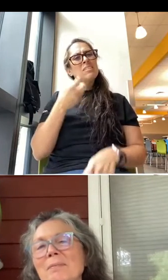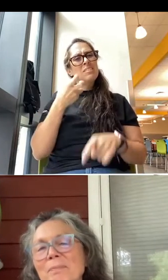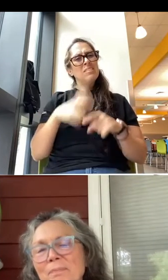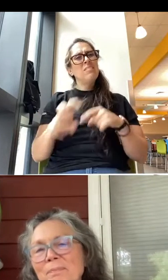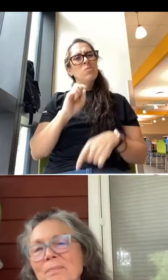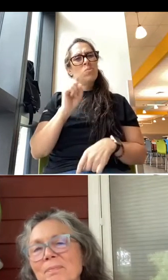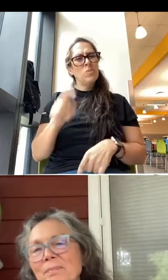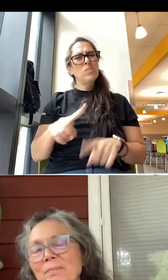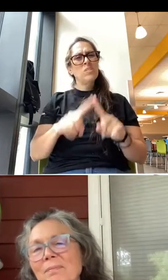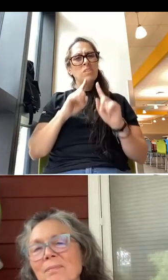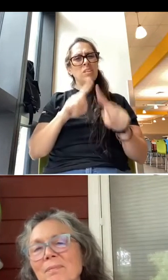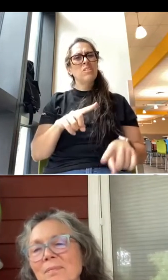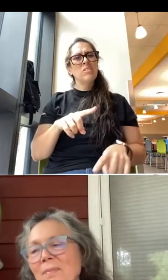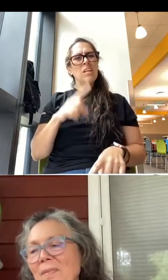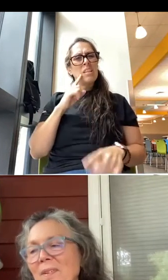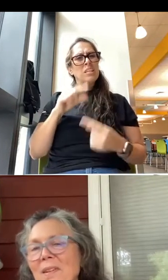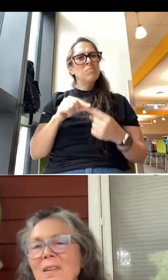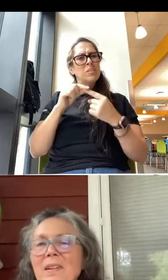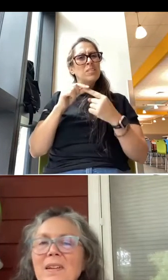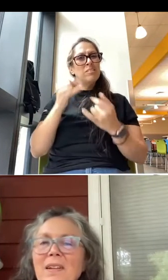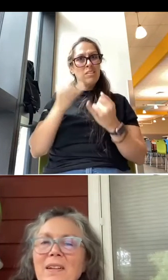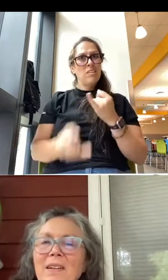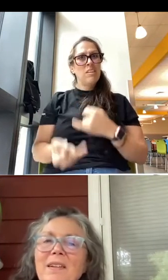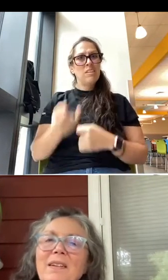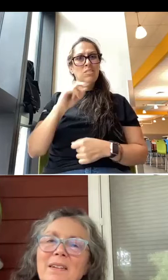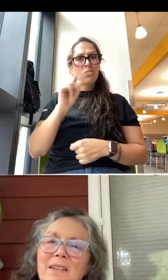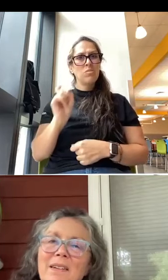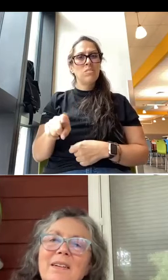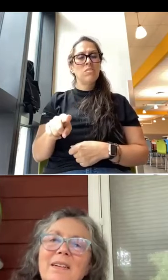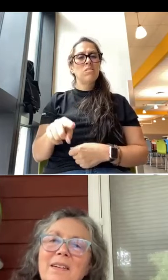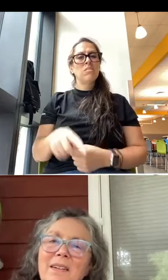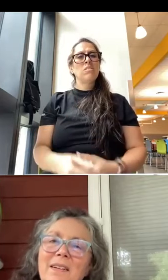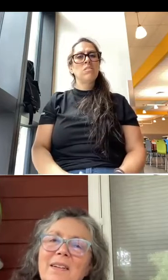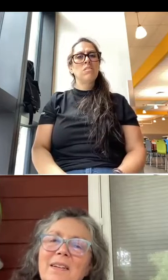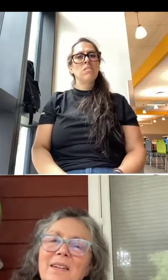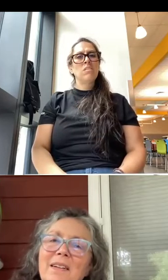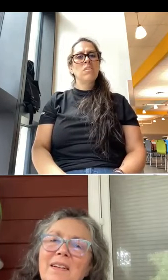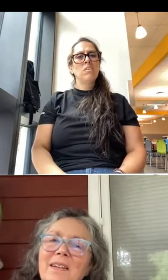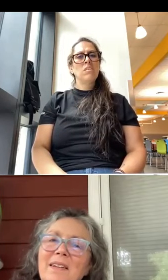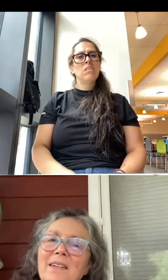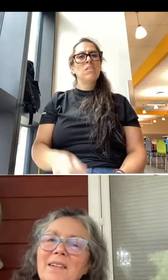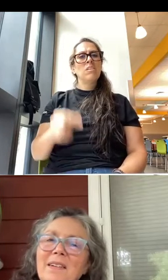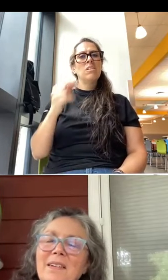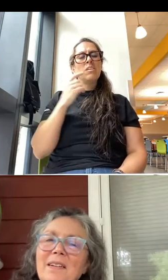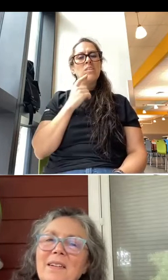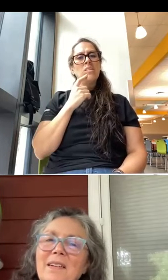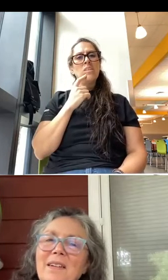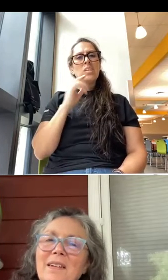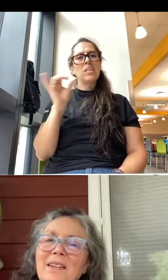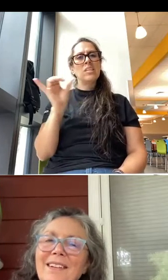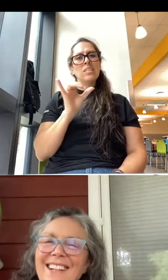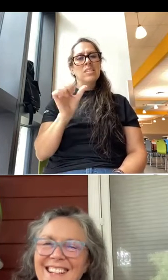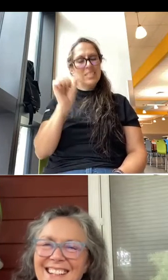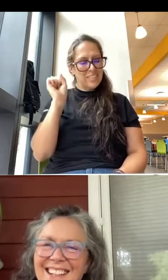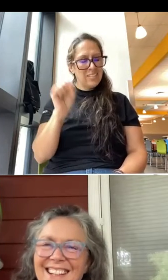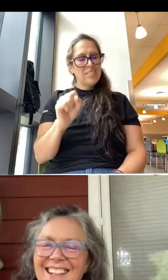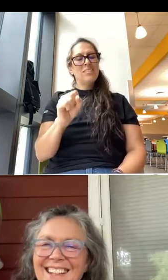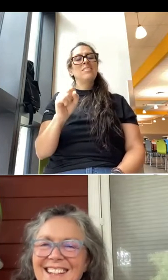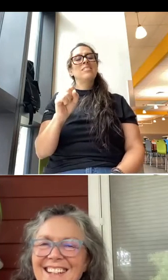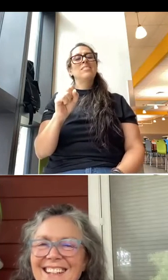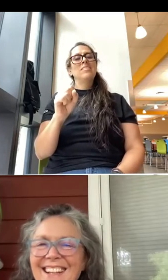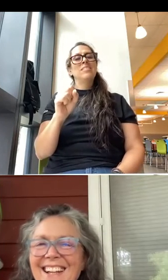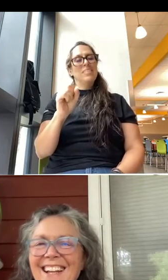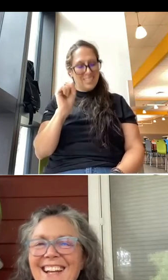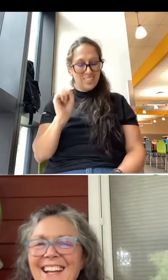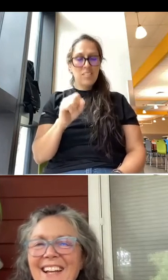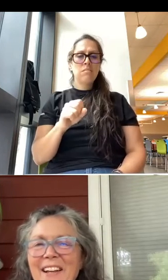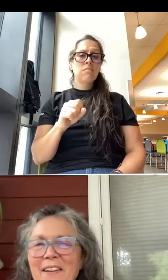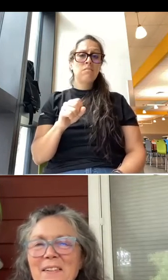you know, especially the last question because like it's like yes and yes and